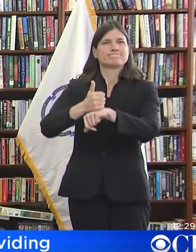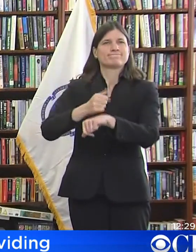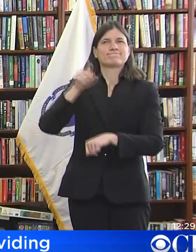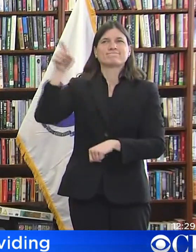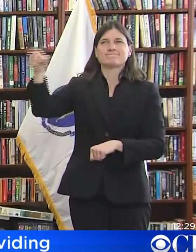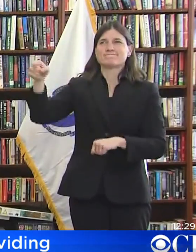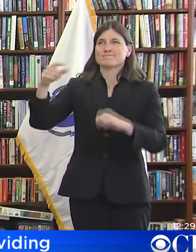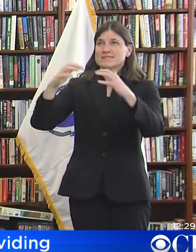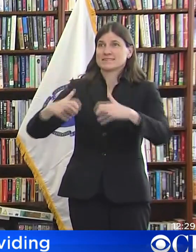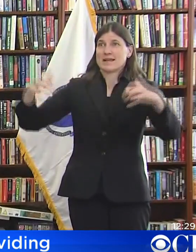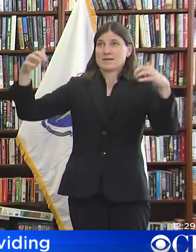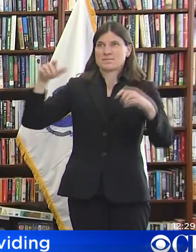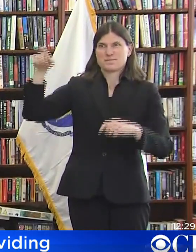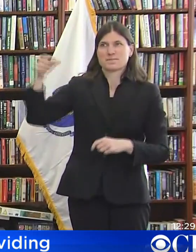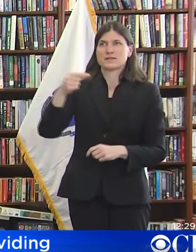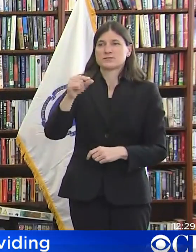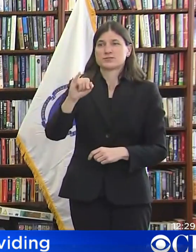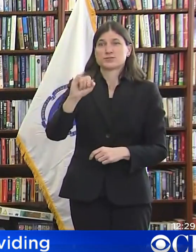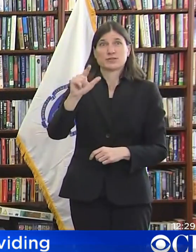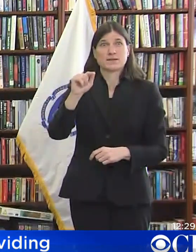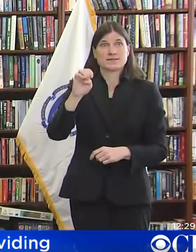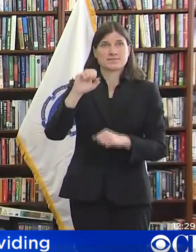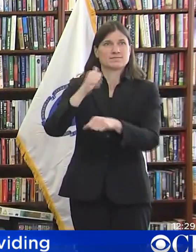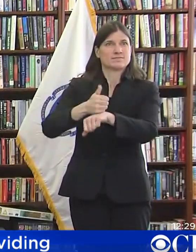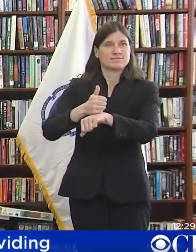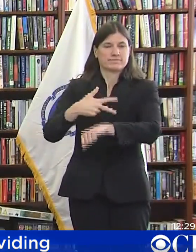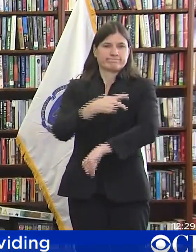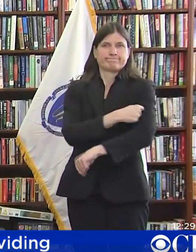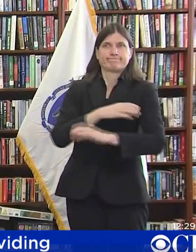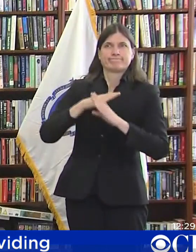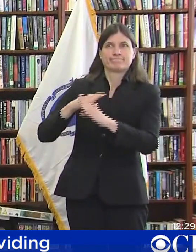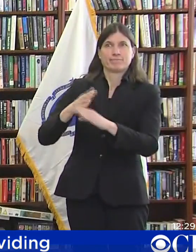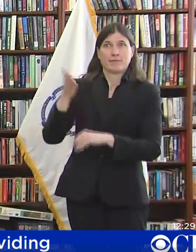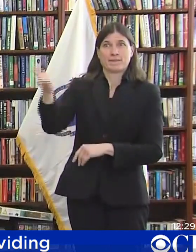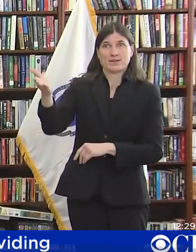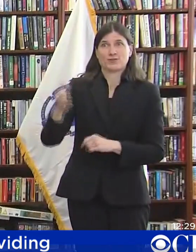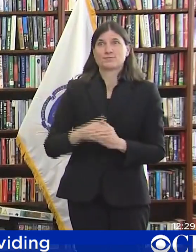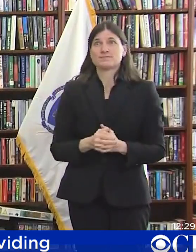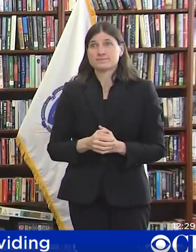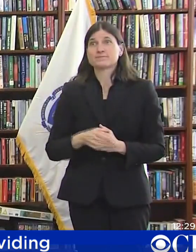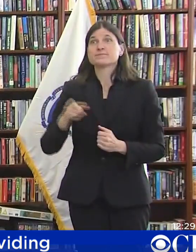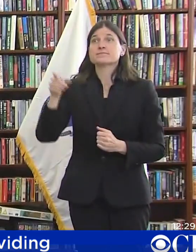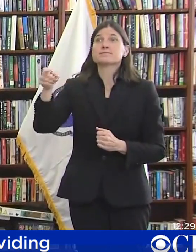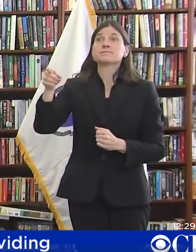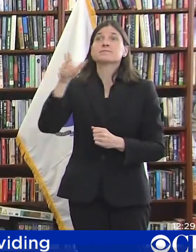PARTNERS WHO SIGNED UP TO WORK WITH GETTING THIS SITE UP AND RUNNING A SPECIAL THANKS TO ALL